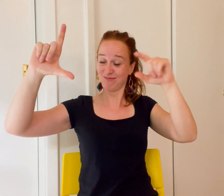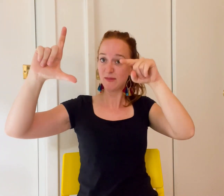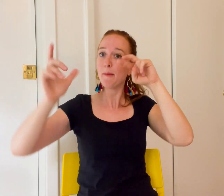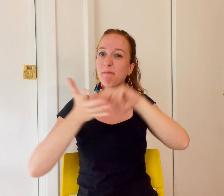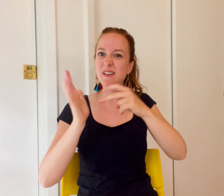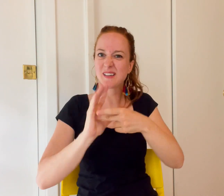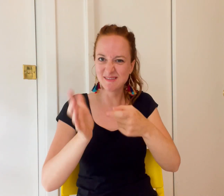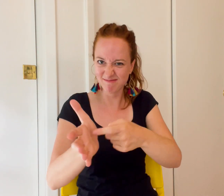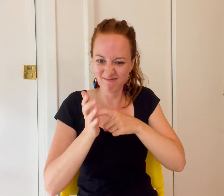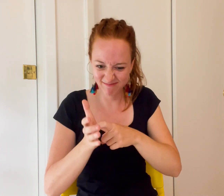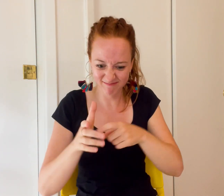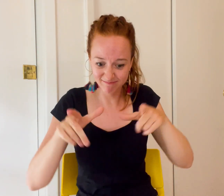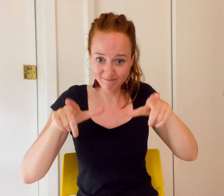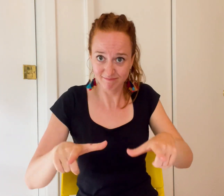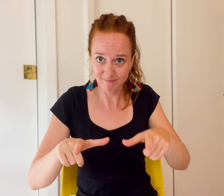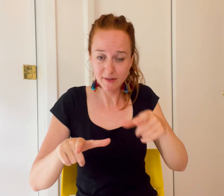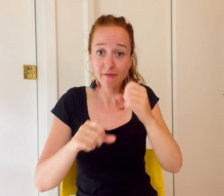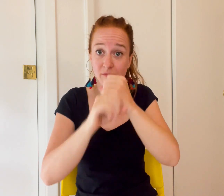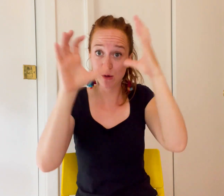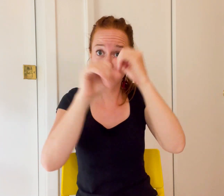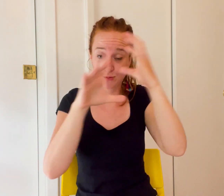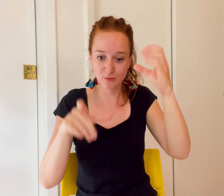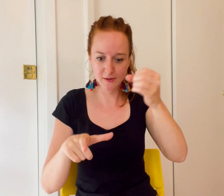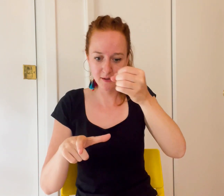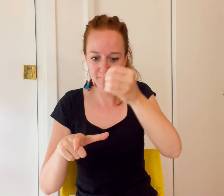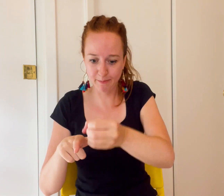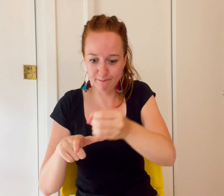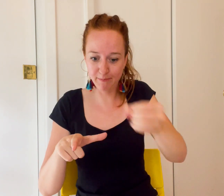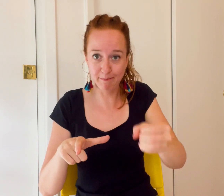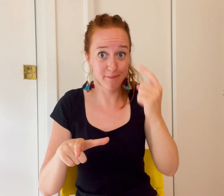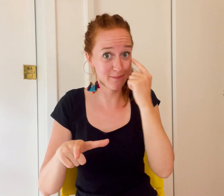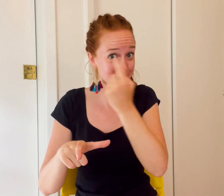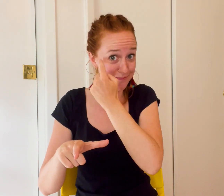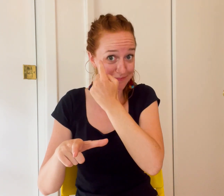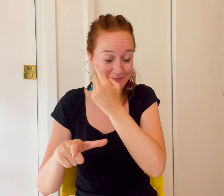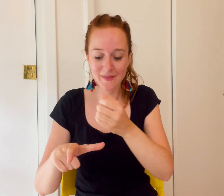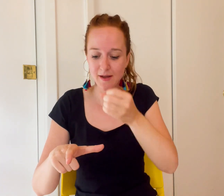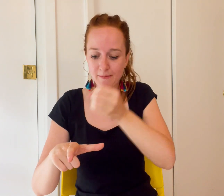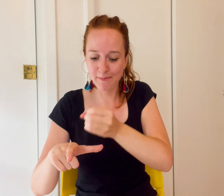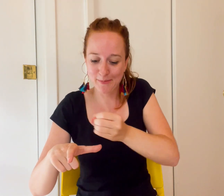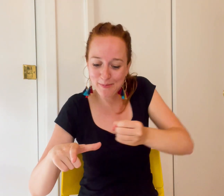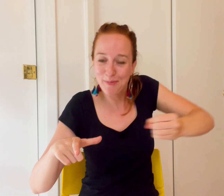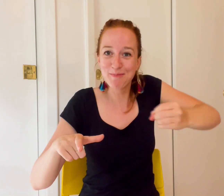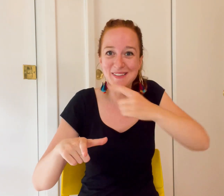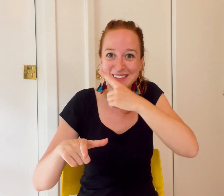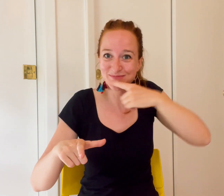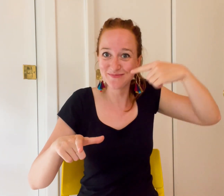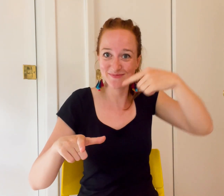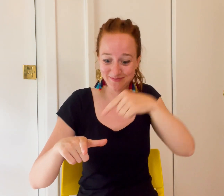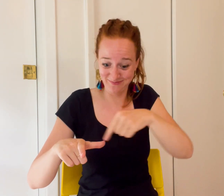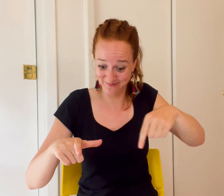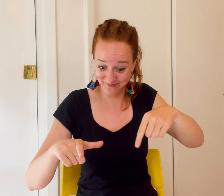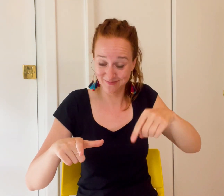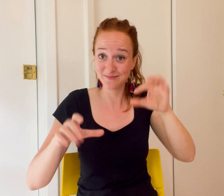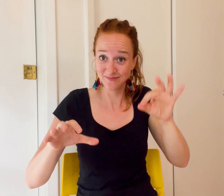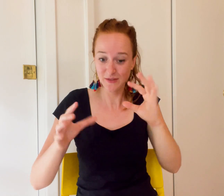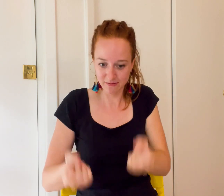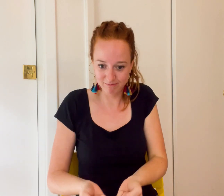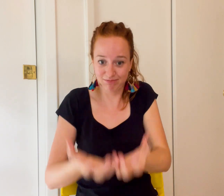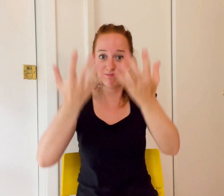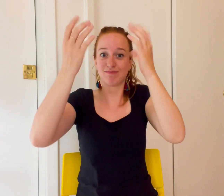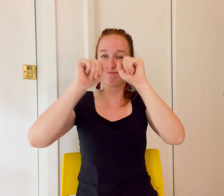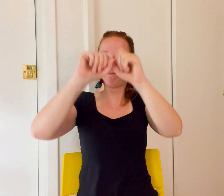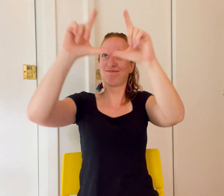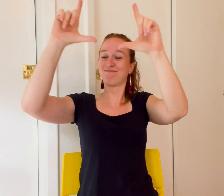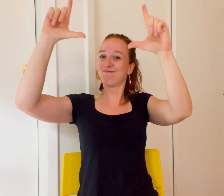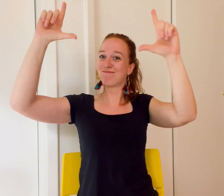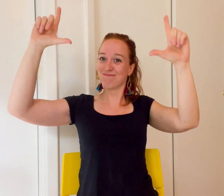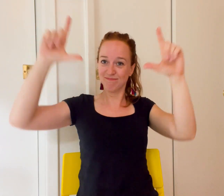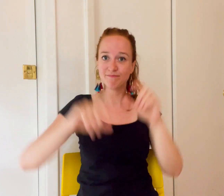then they need to be placed in a smiley face pattern on the cardboard.